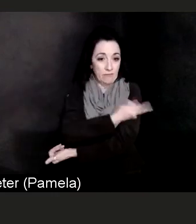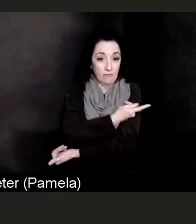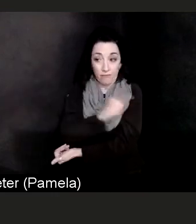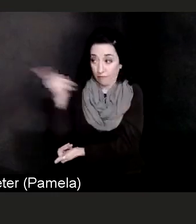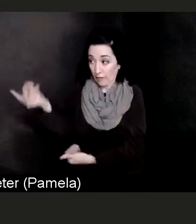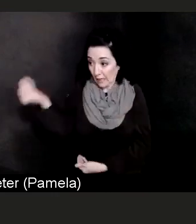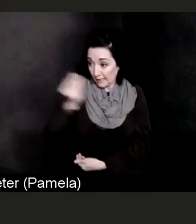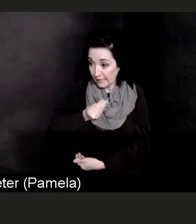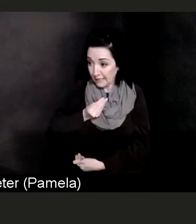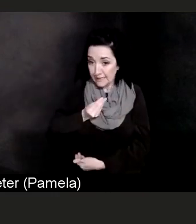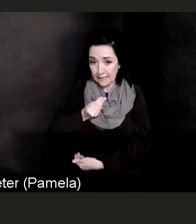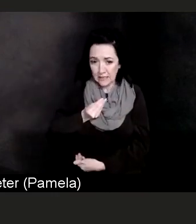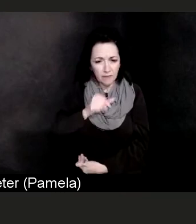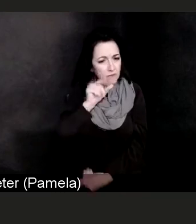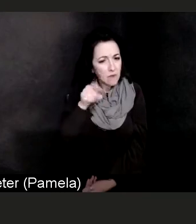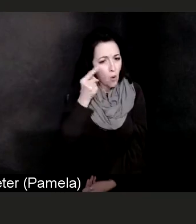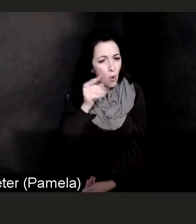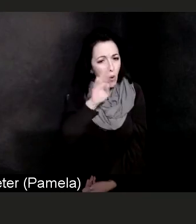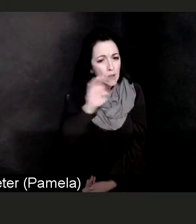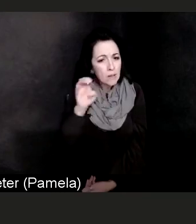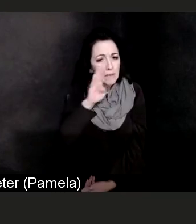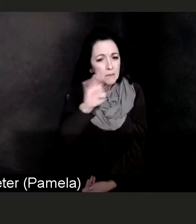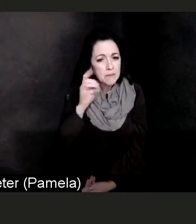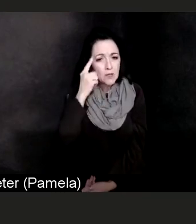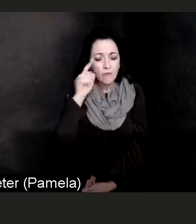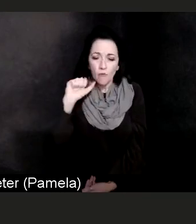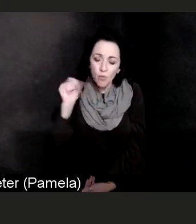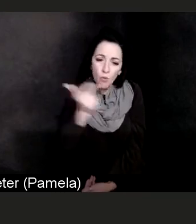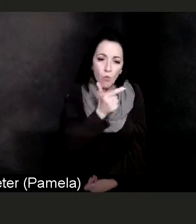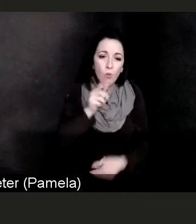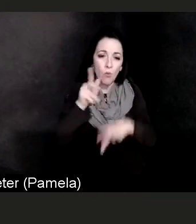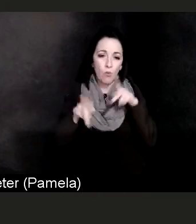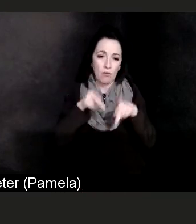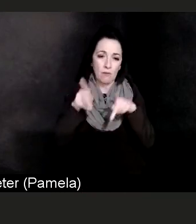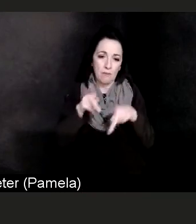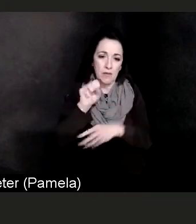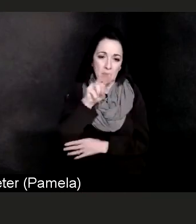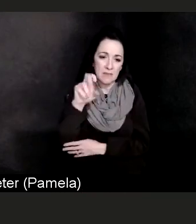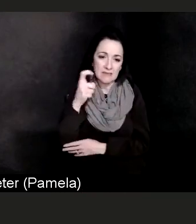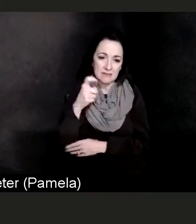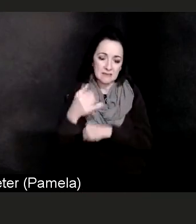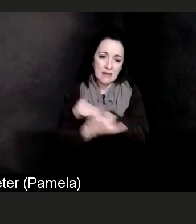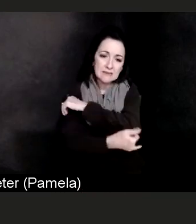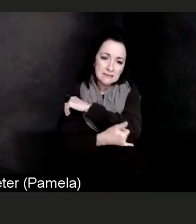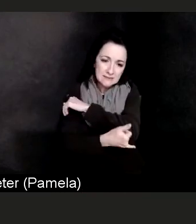not just for Beebe, but for the people of Sussex County. So bear with us, have patience with us,